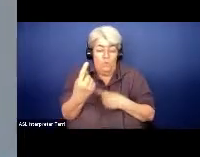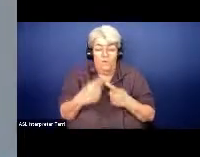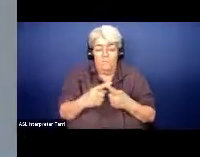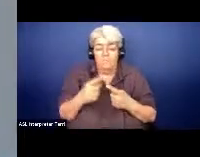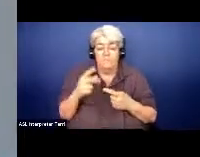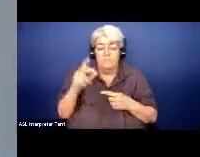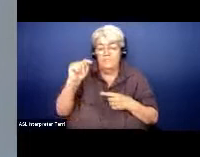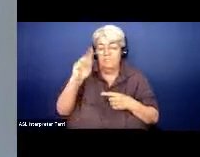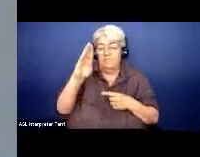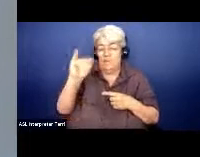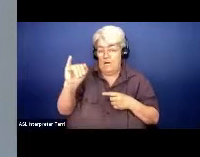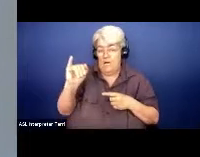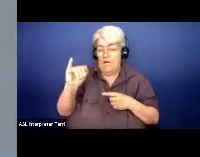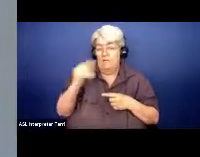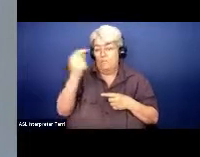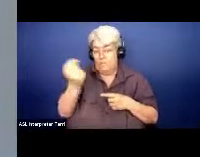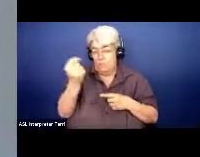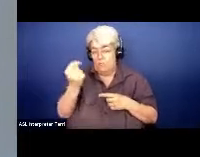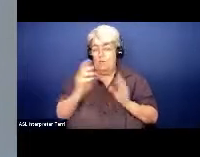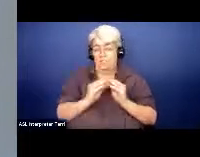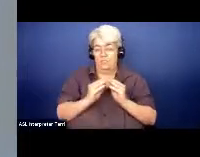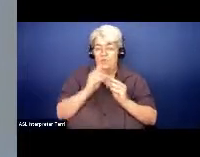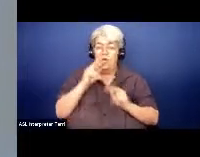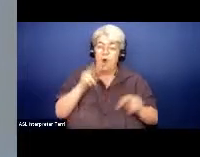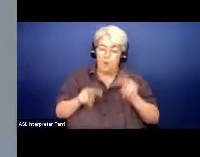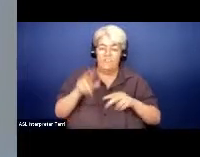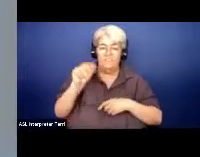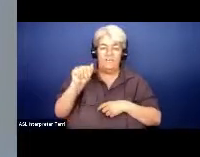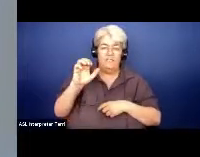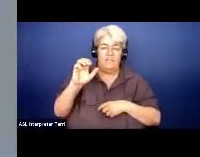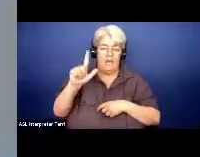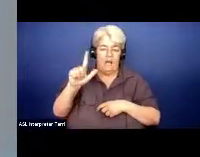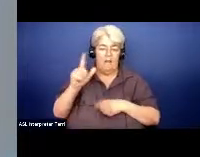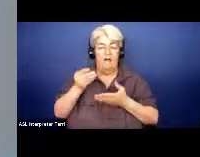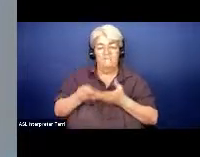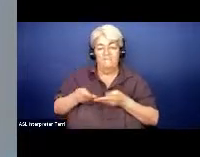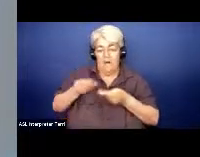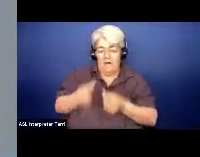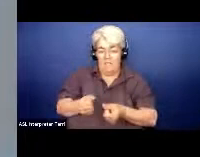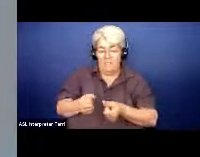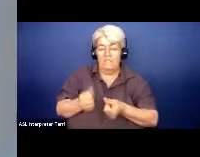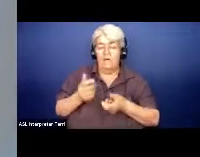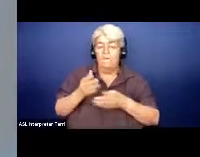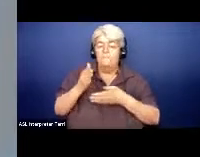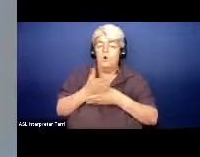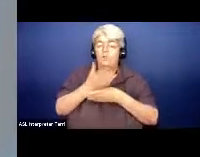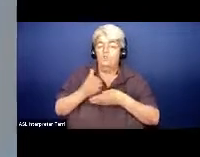are highlighting the work of the ACL funded TBI state partnership program grantees and the work groups they